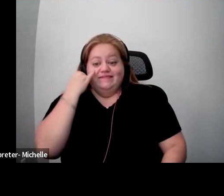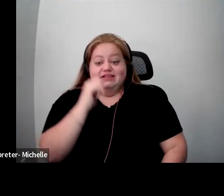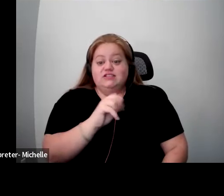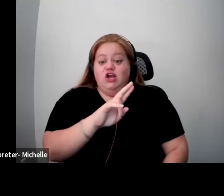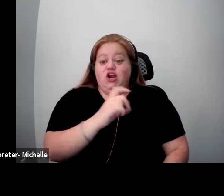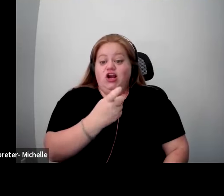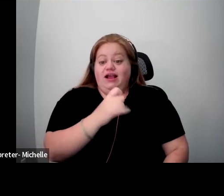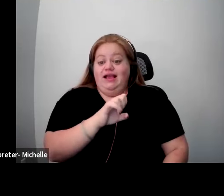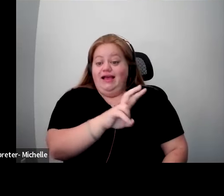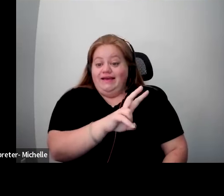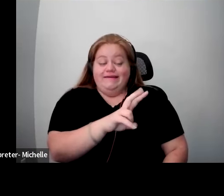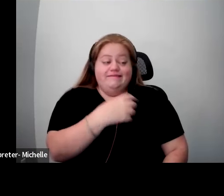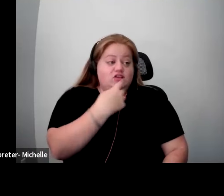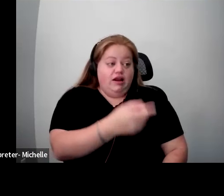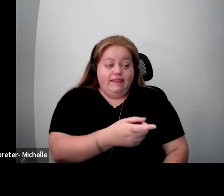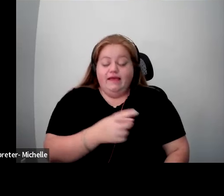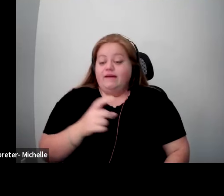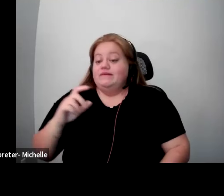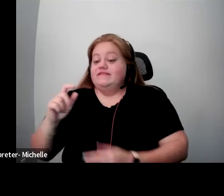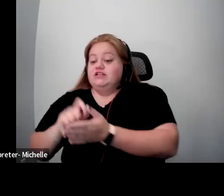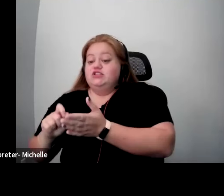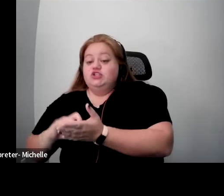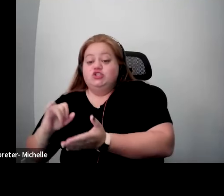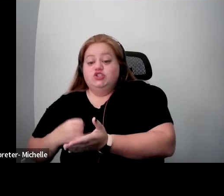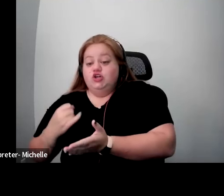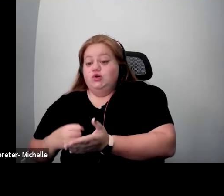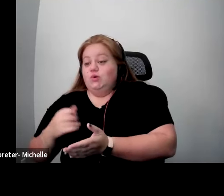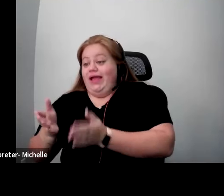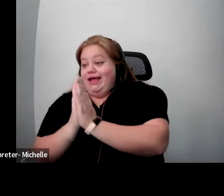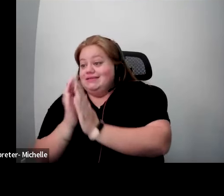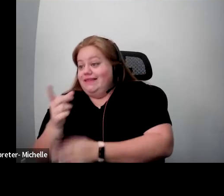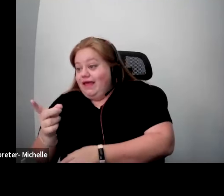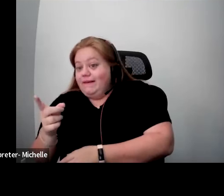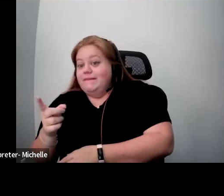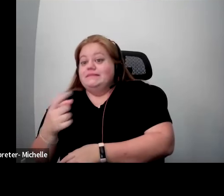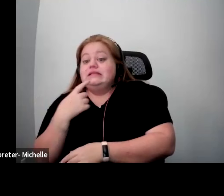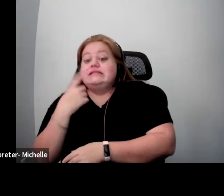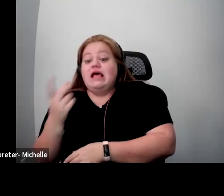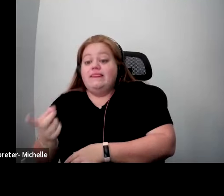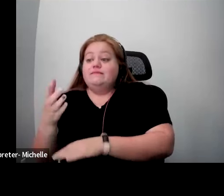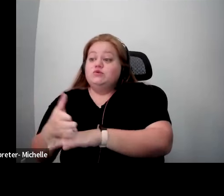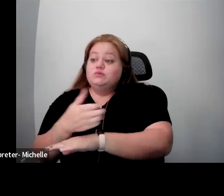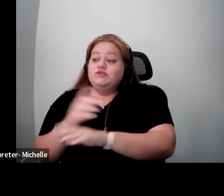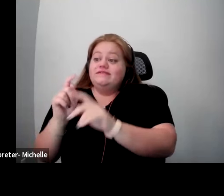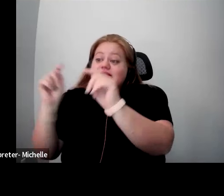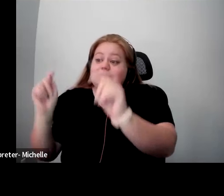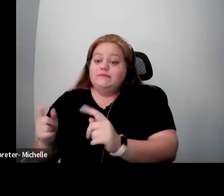If you're submitting to a journal, talk to the journal to improve their templates, to ensure that at least their template document is